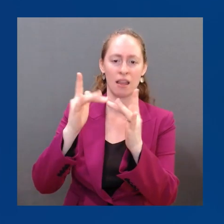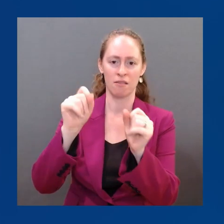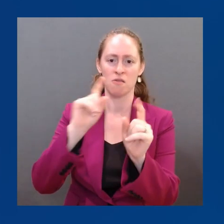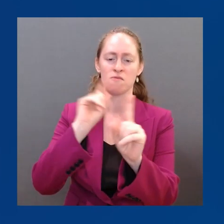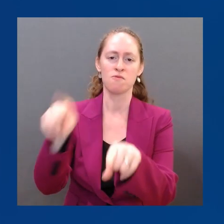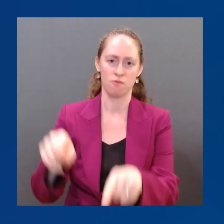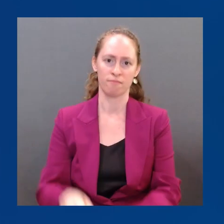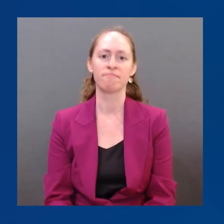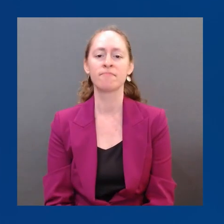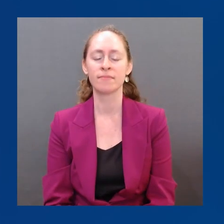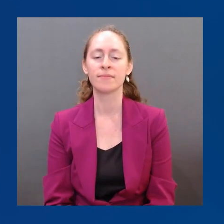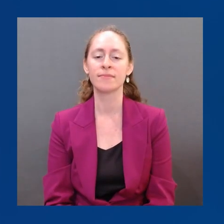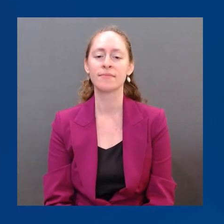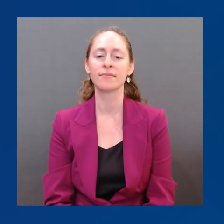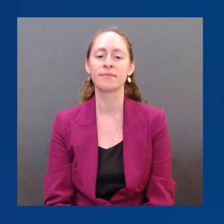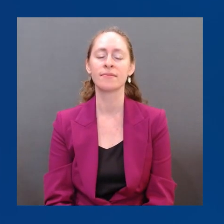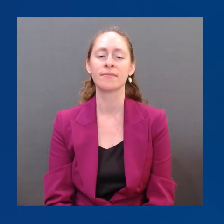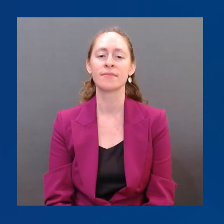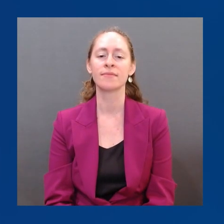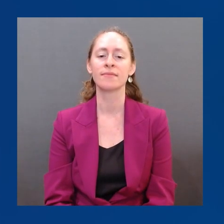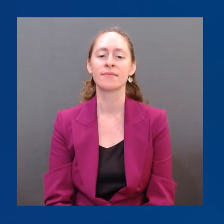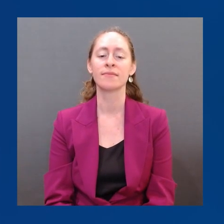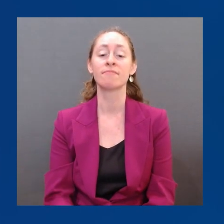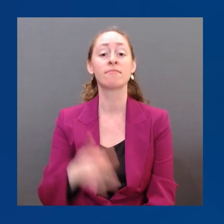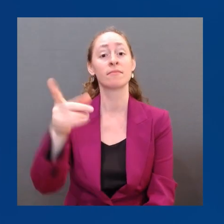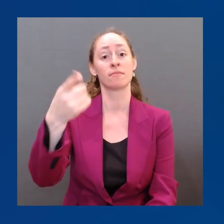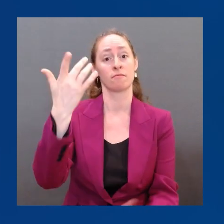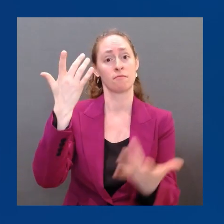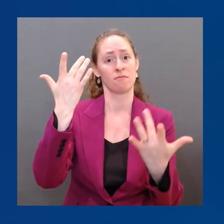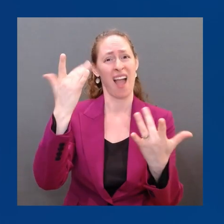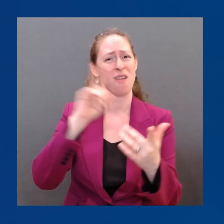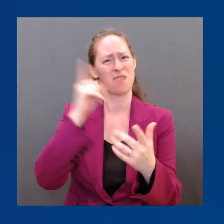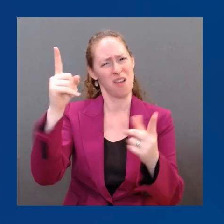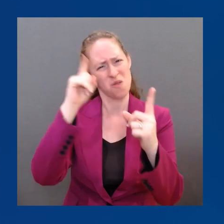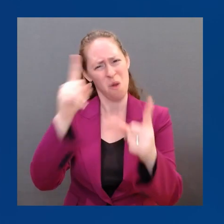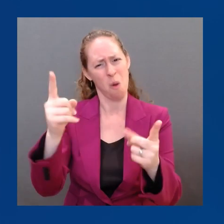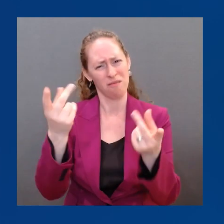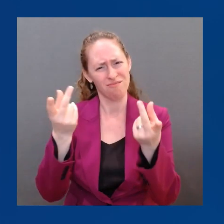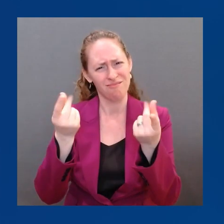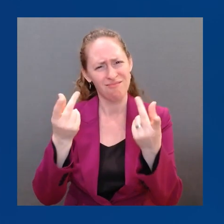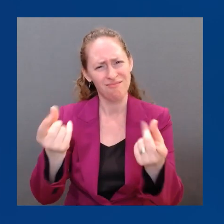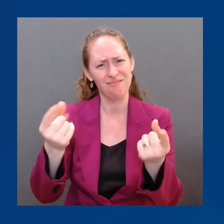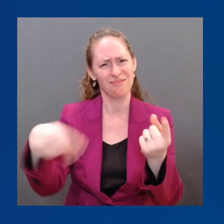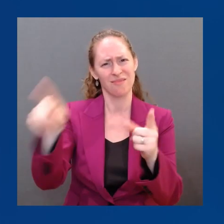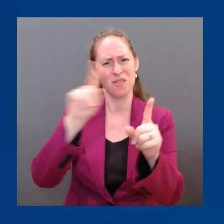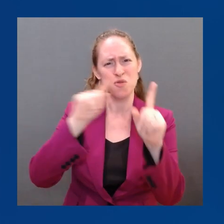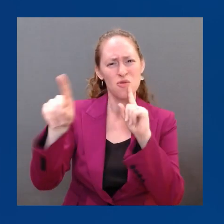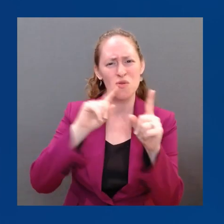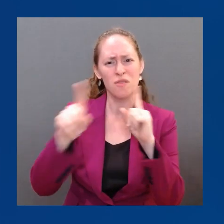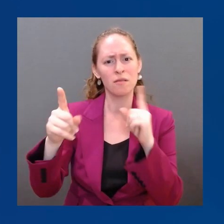in a lot of work and resources from -- that we had from ARP to -- to acquire tests